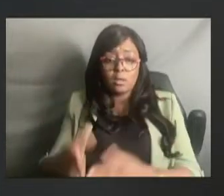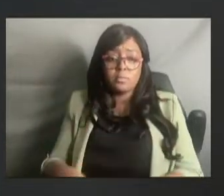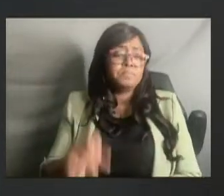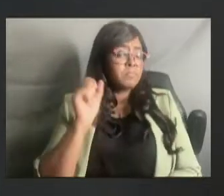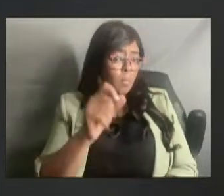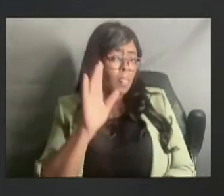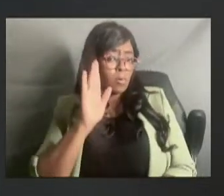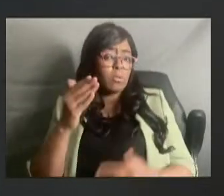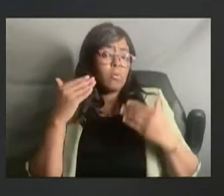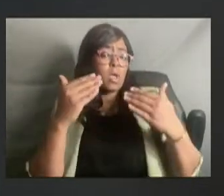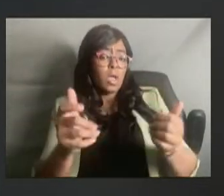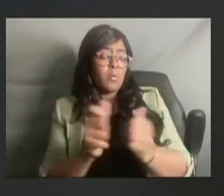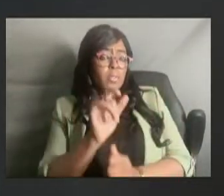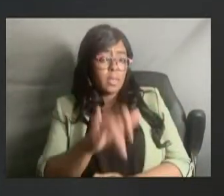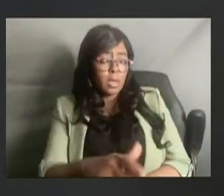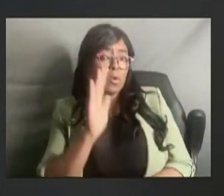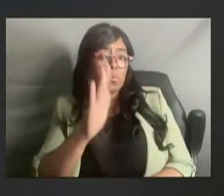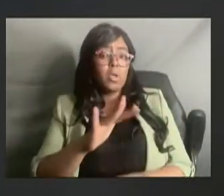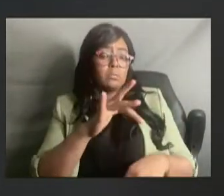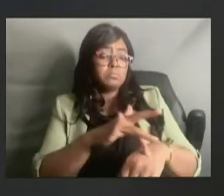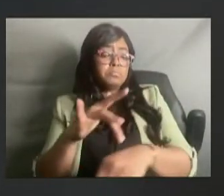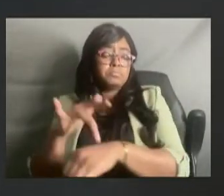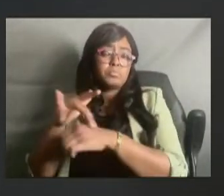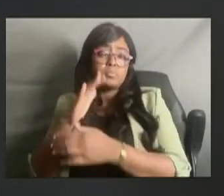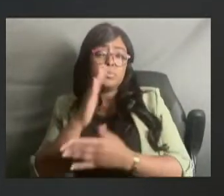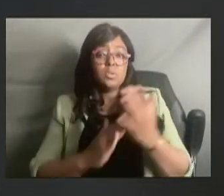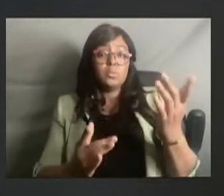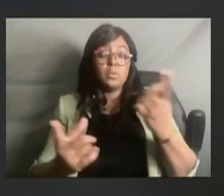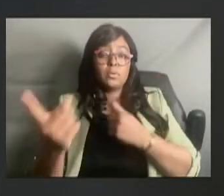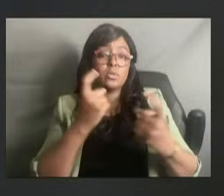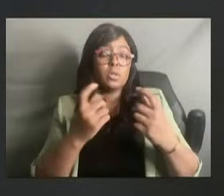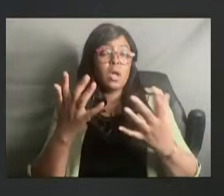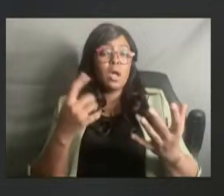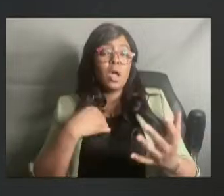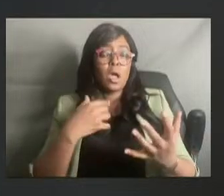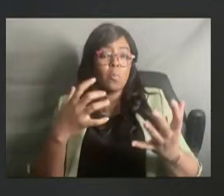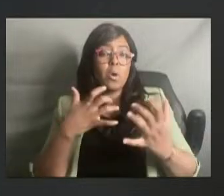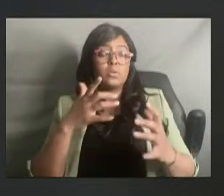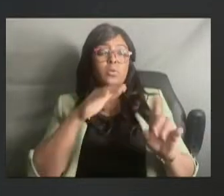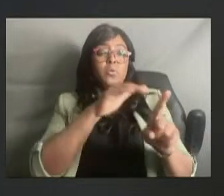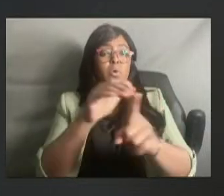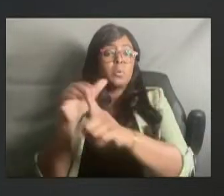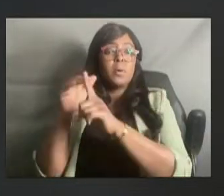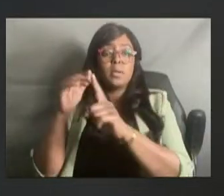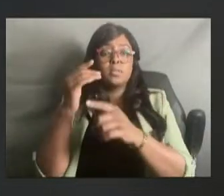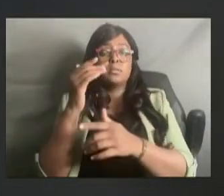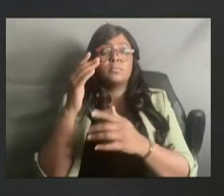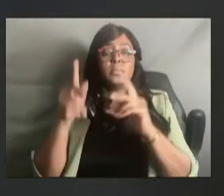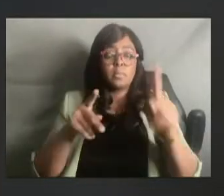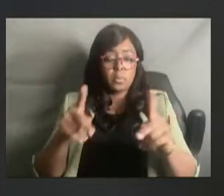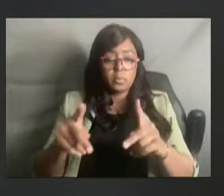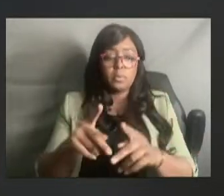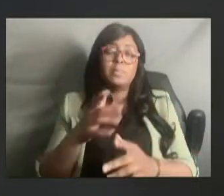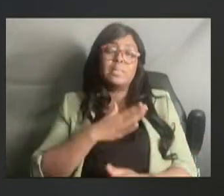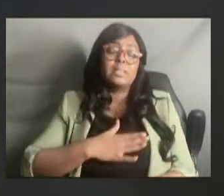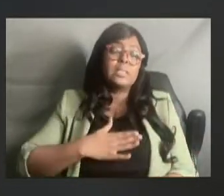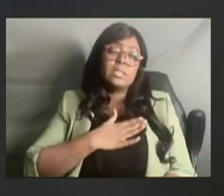maybe we could start there. Do you want to do that? Yeah, I'll jump in with that. And I'll, I'll touch on some of the